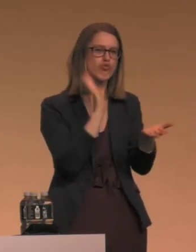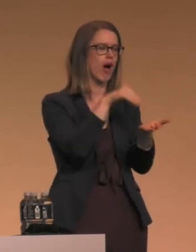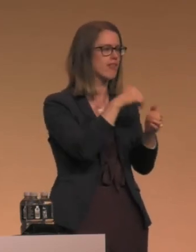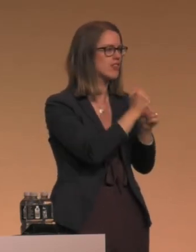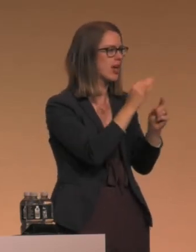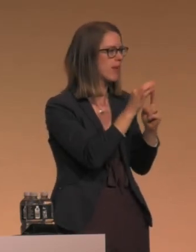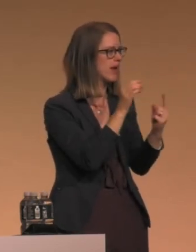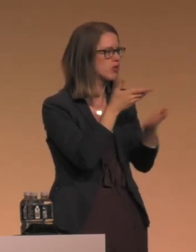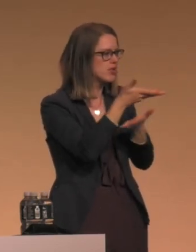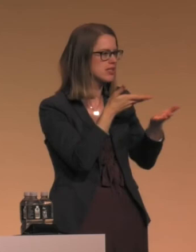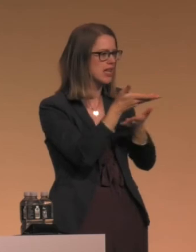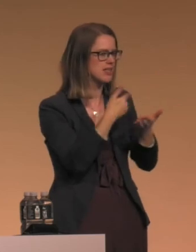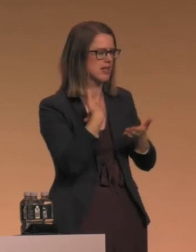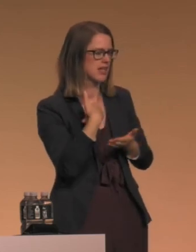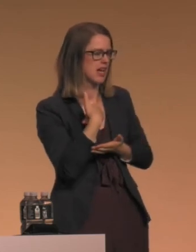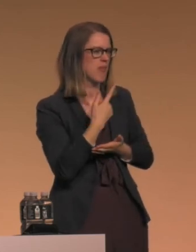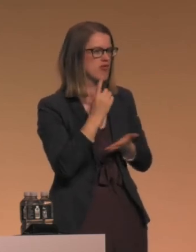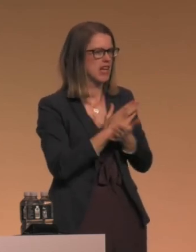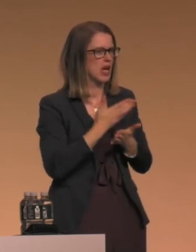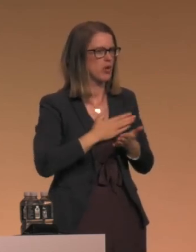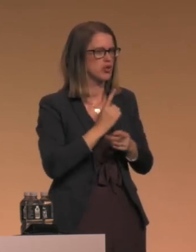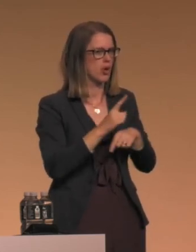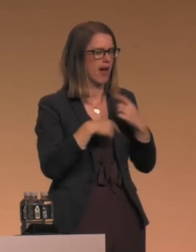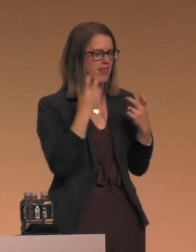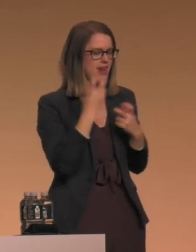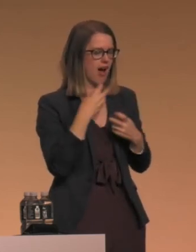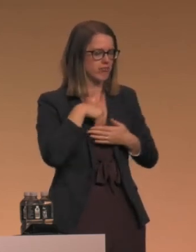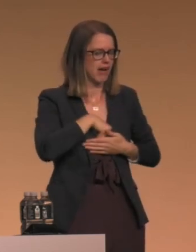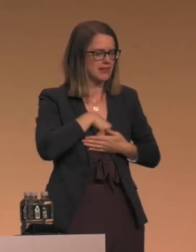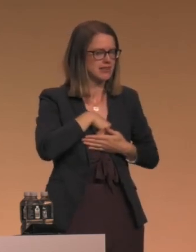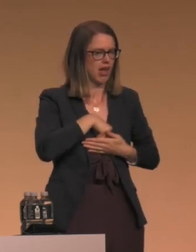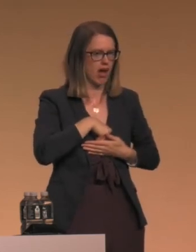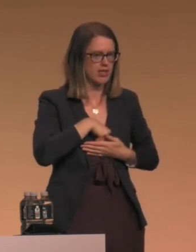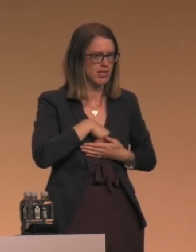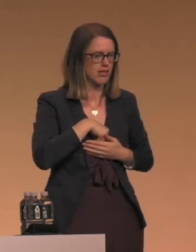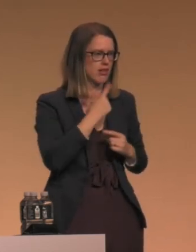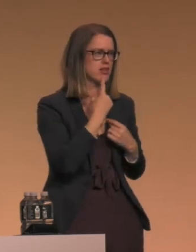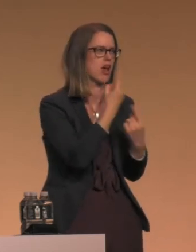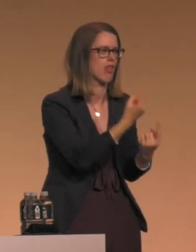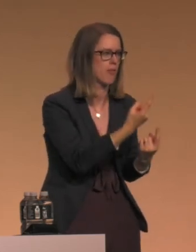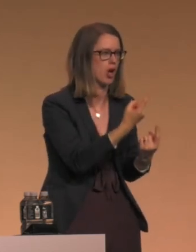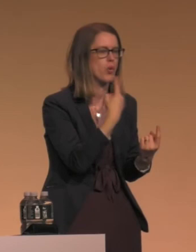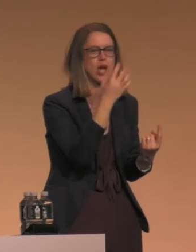to discuss your sole time but really wanted to talk about the dark parts of your heart and soul and then tell them that you would tell no one else?